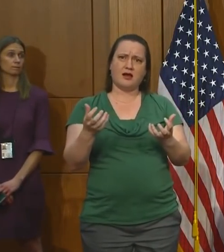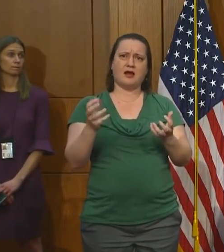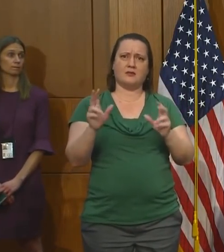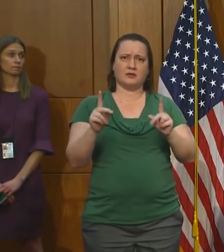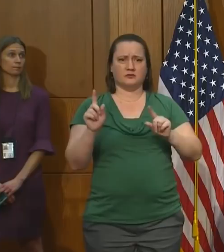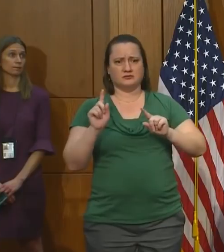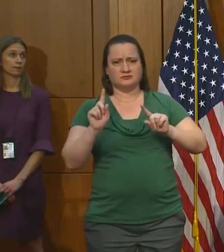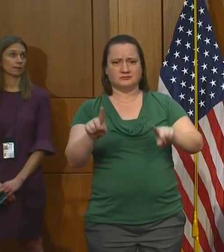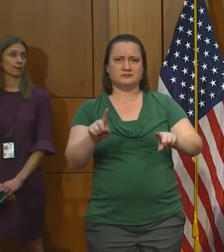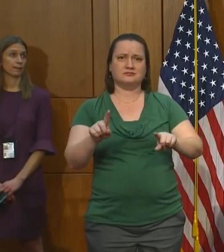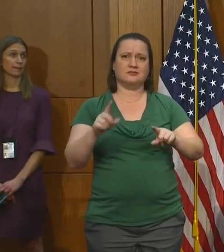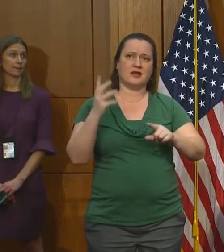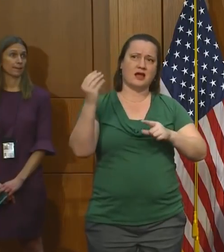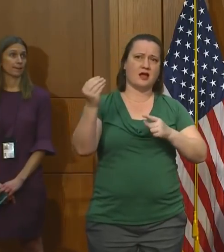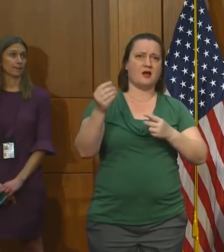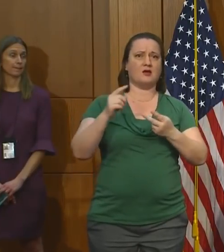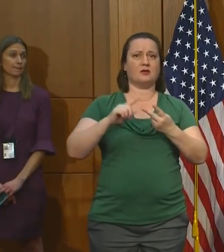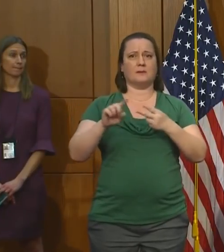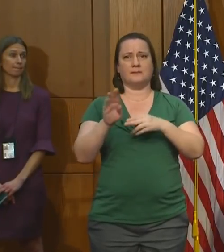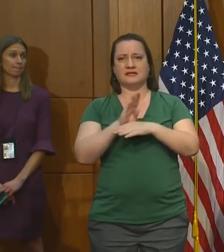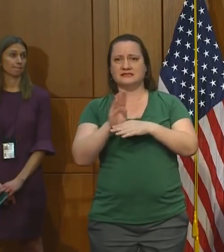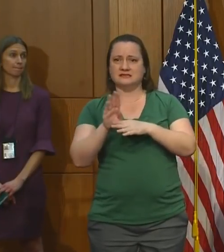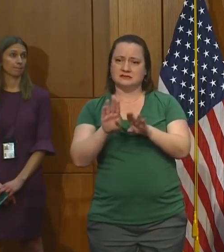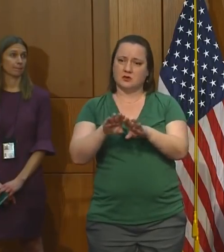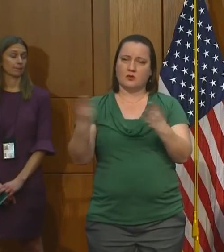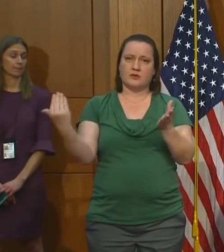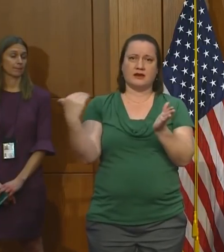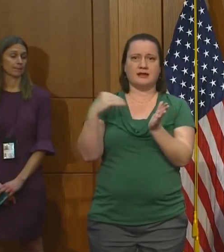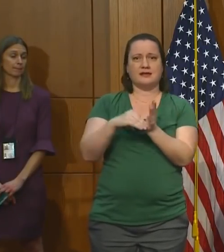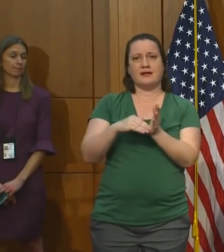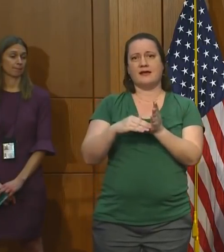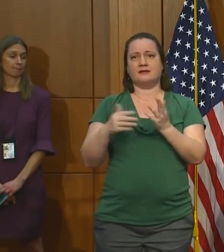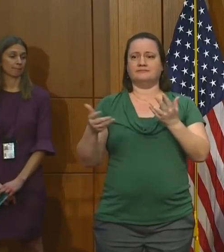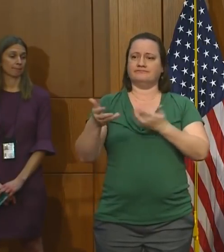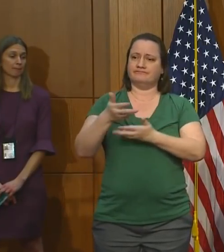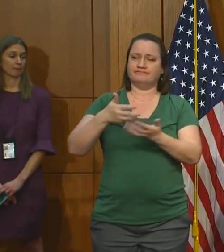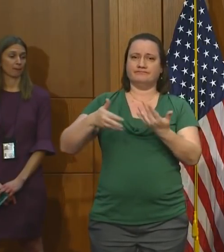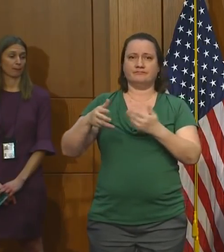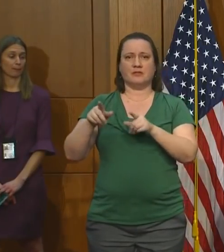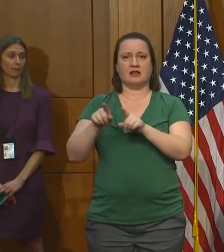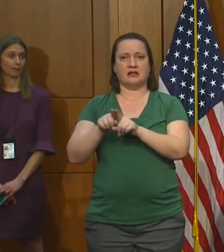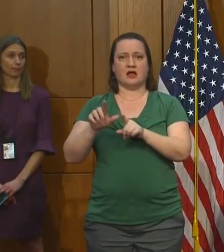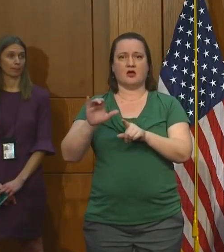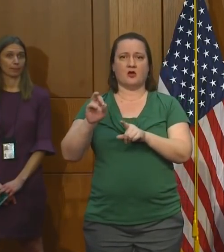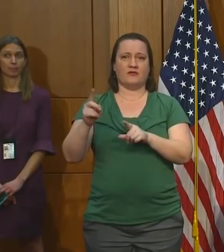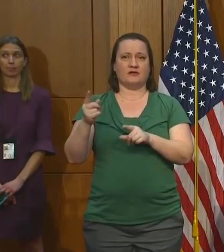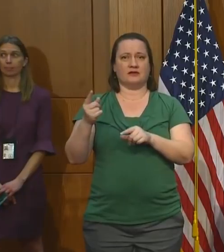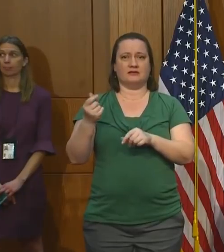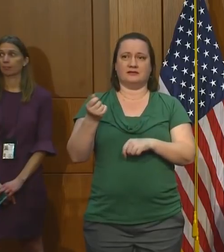ARE NOT PAID. BUT PEOPLE'S HEALTH AND BEING AND IS AS SOON AS WE CAN THAT SAFER. WE WANT